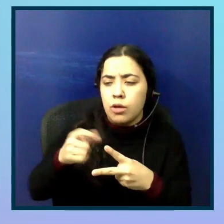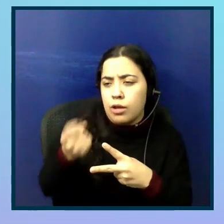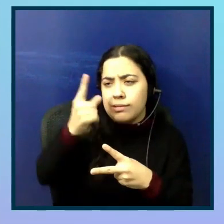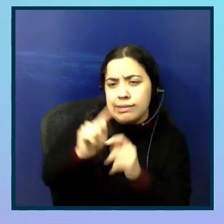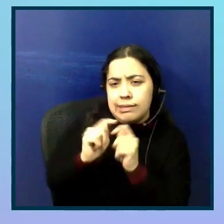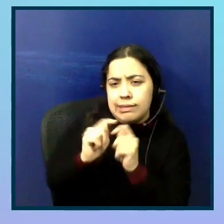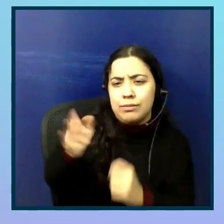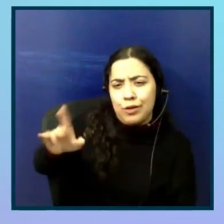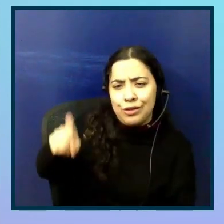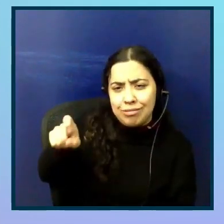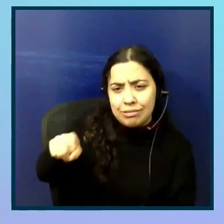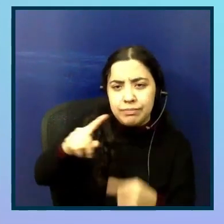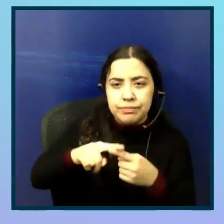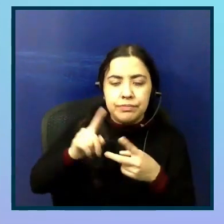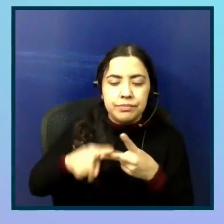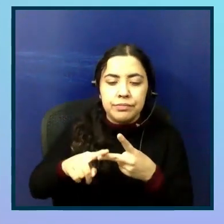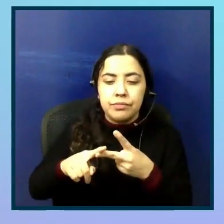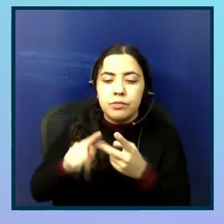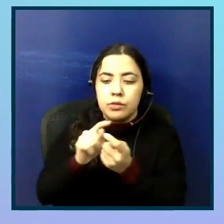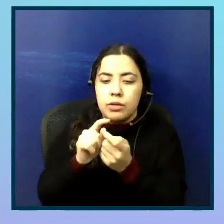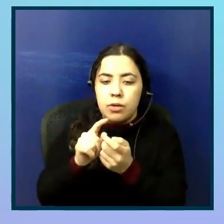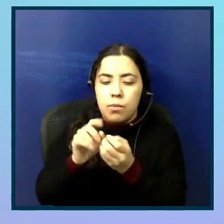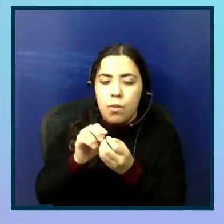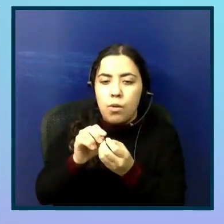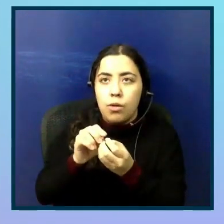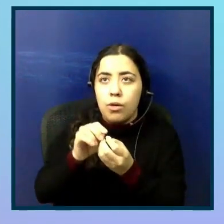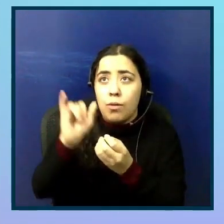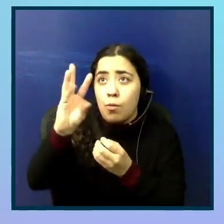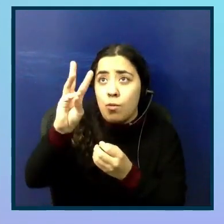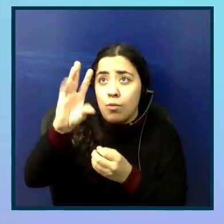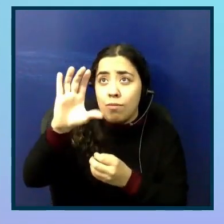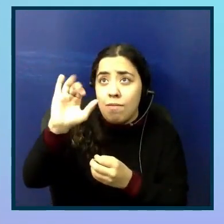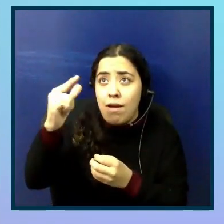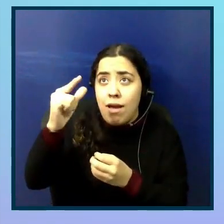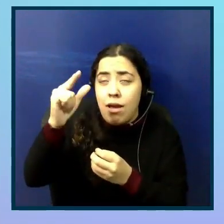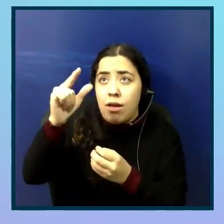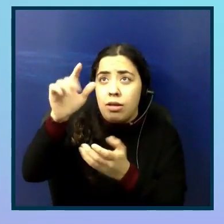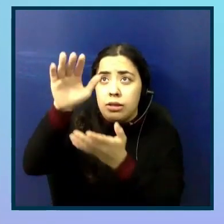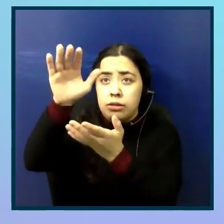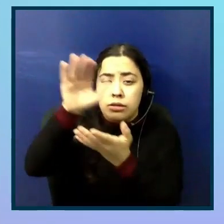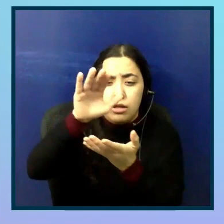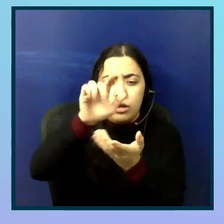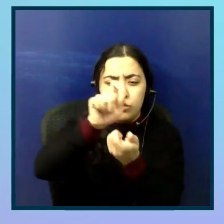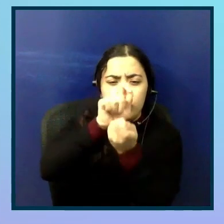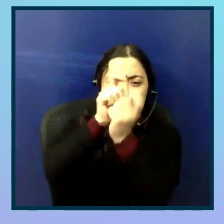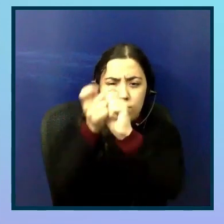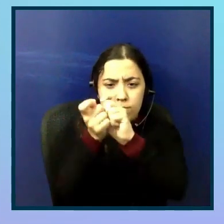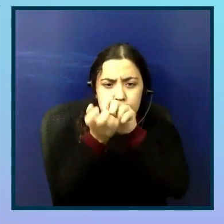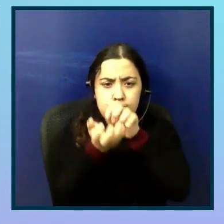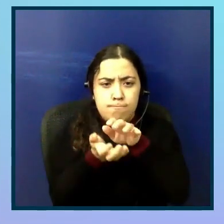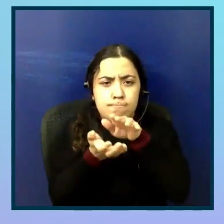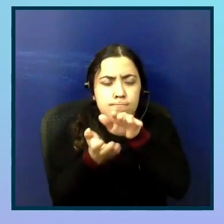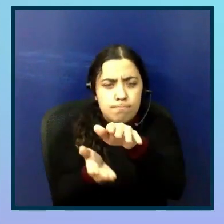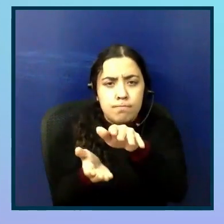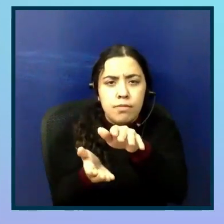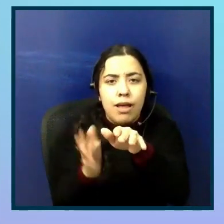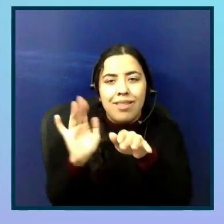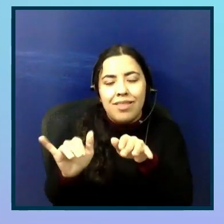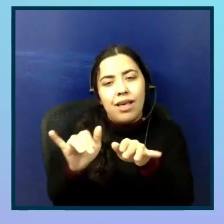translating and creating a draft of these standards. And then we actually spent a lot of time workshopping that with leadership.